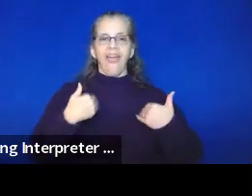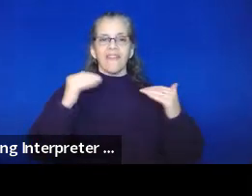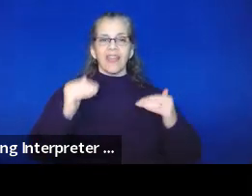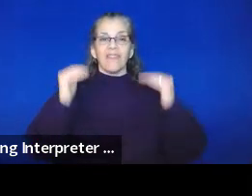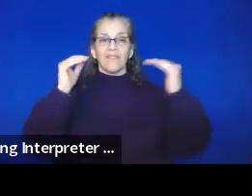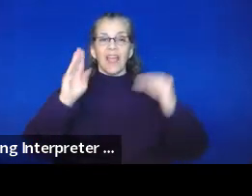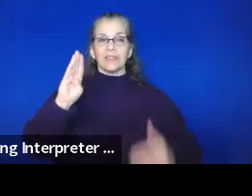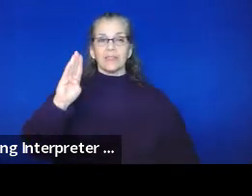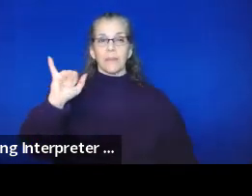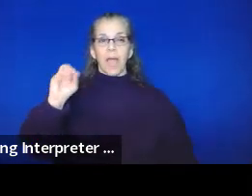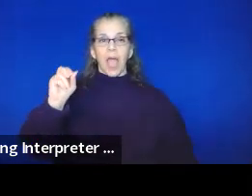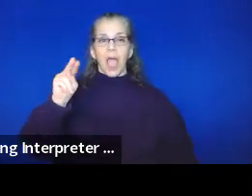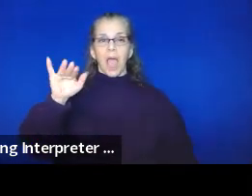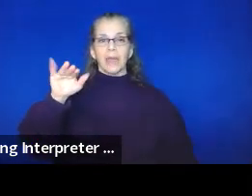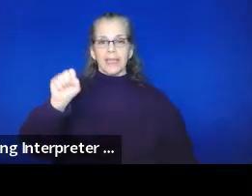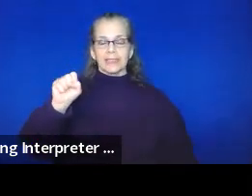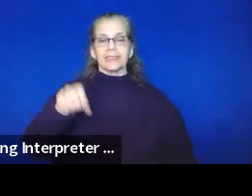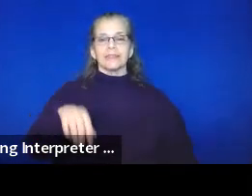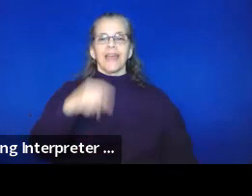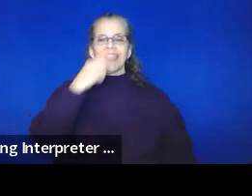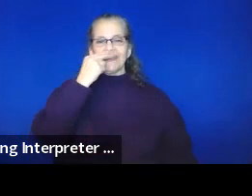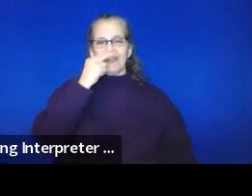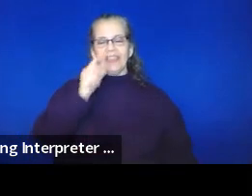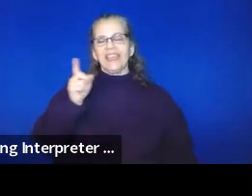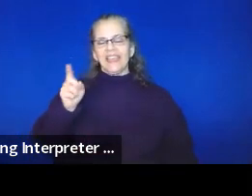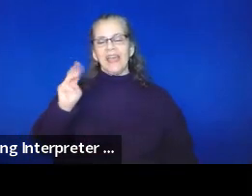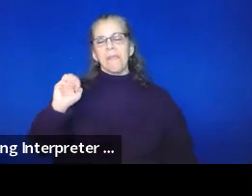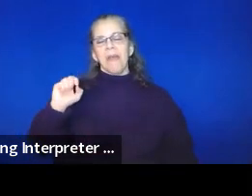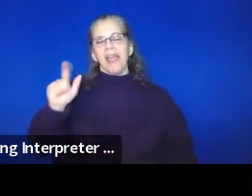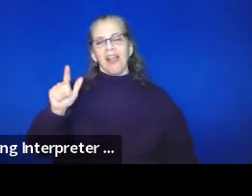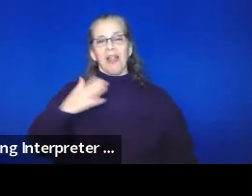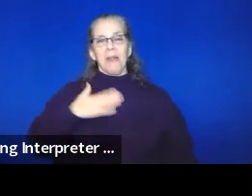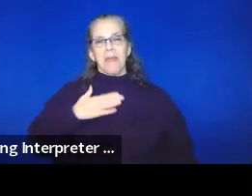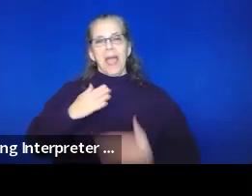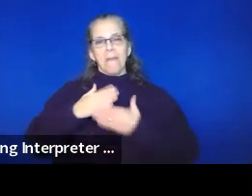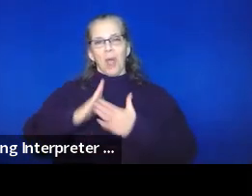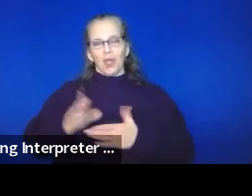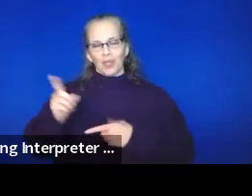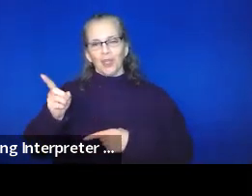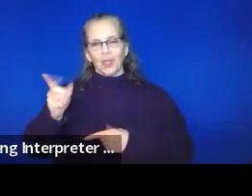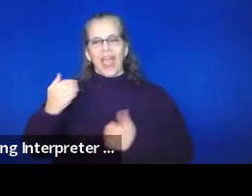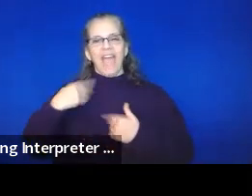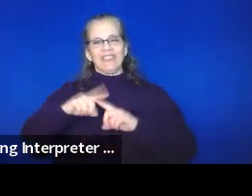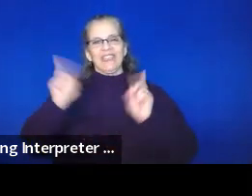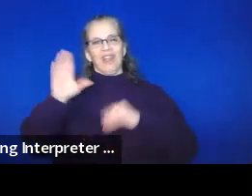significant other and he has Cochlear and we live together, and so I hear often that